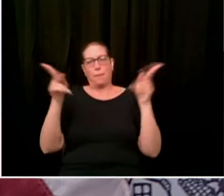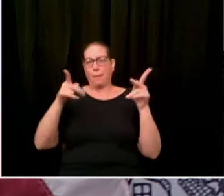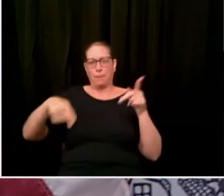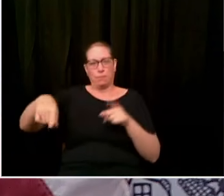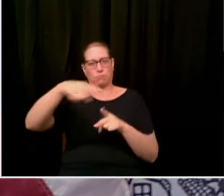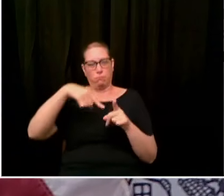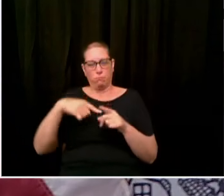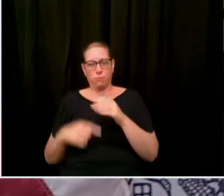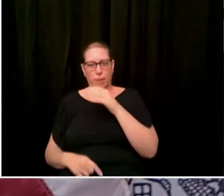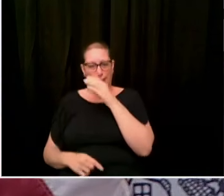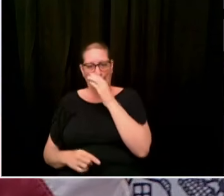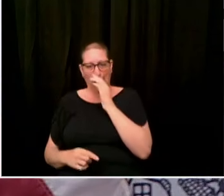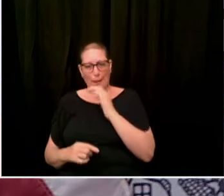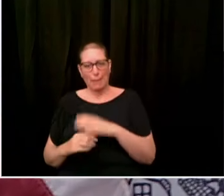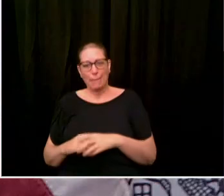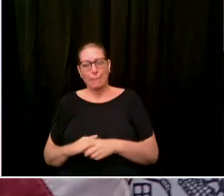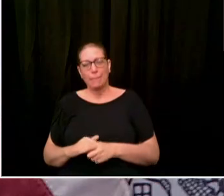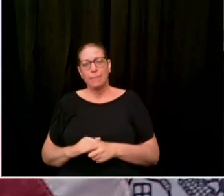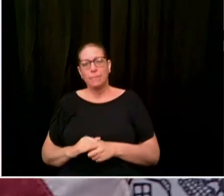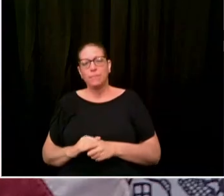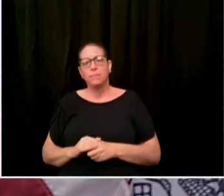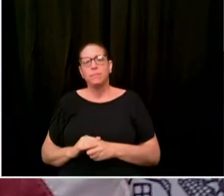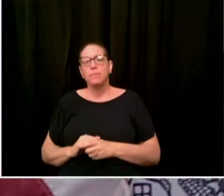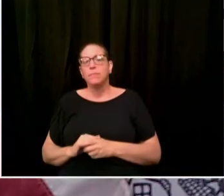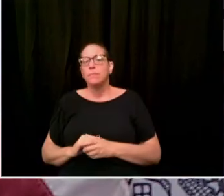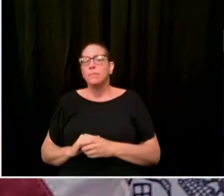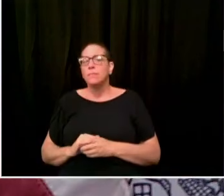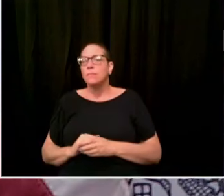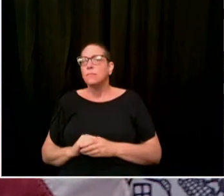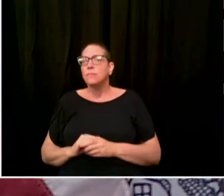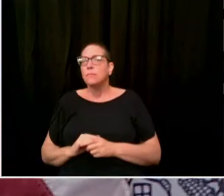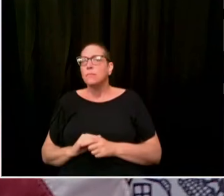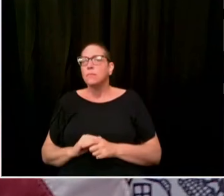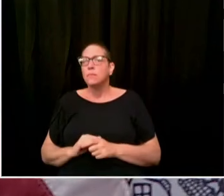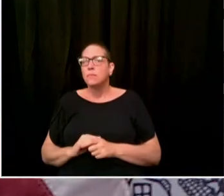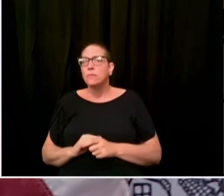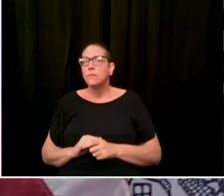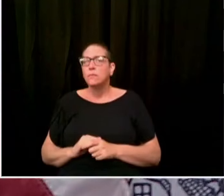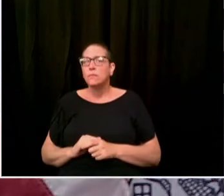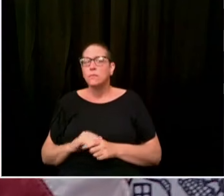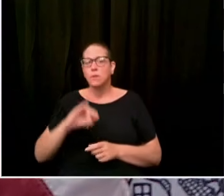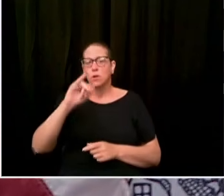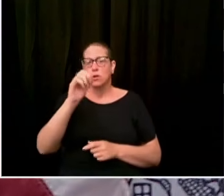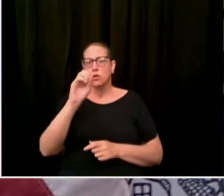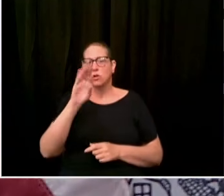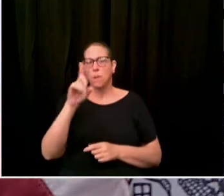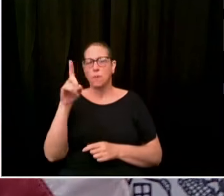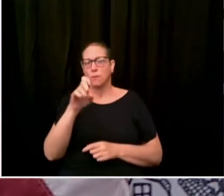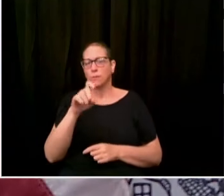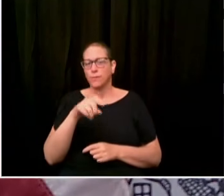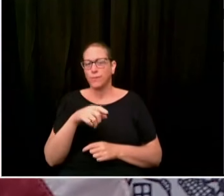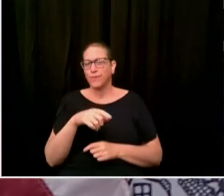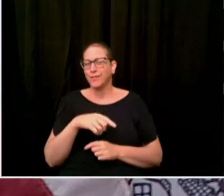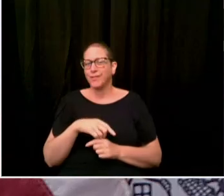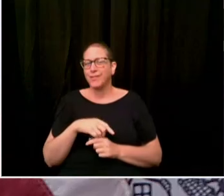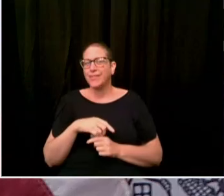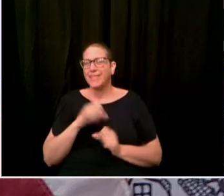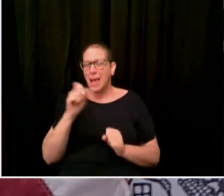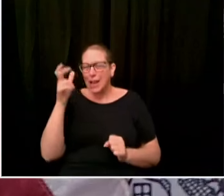NEXT WE HAVE JACOB FROM JEWISH INSIDER.